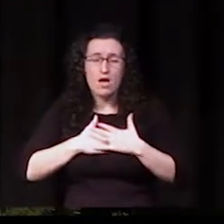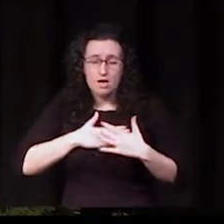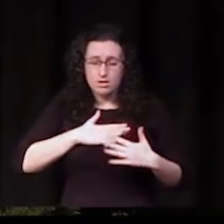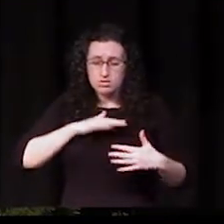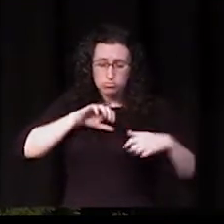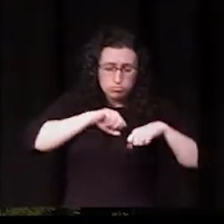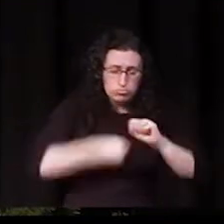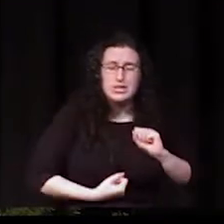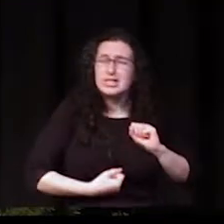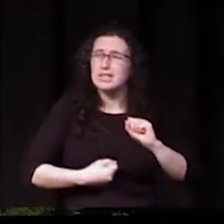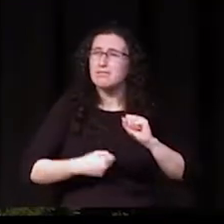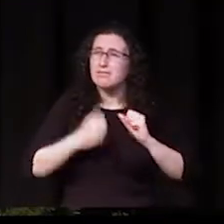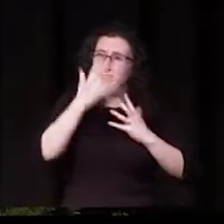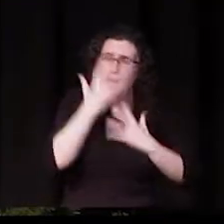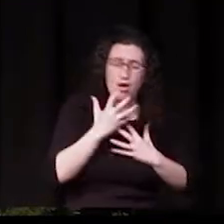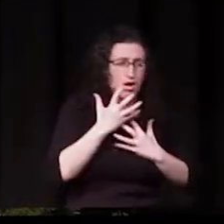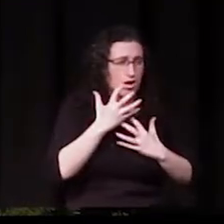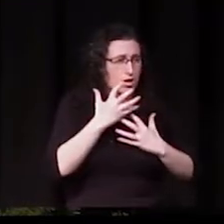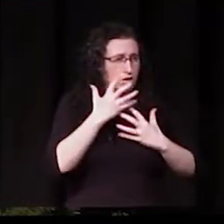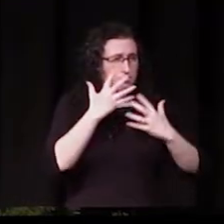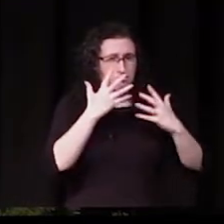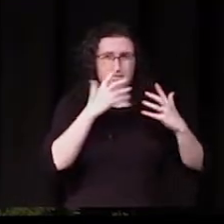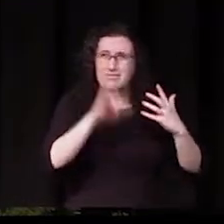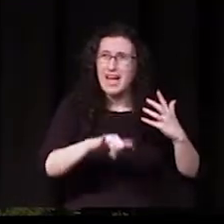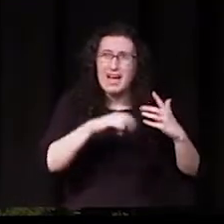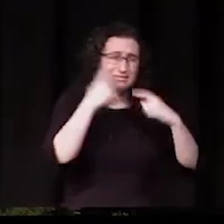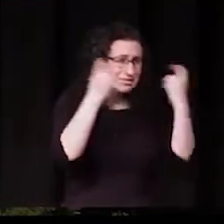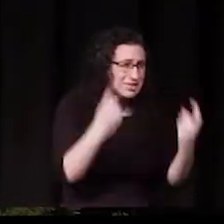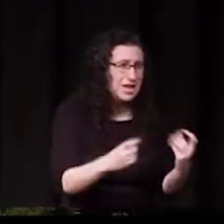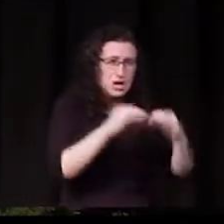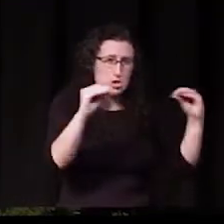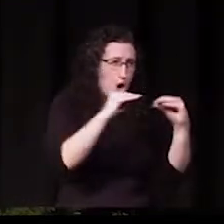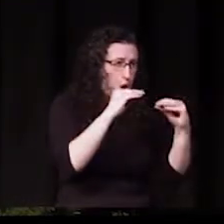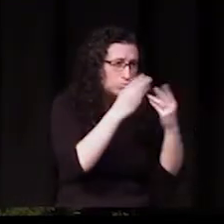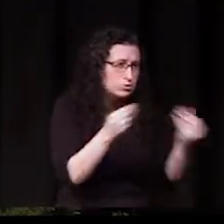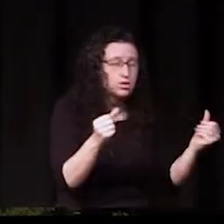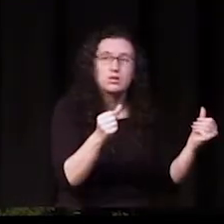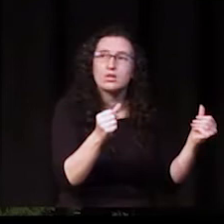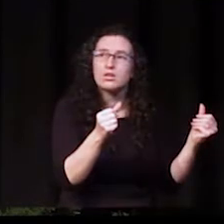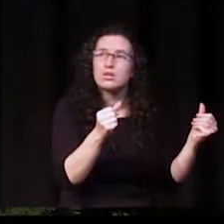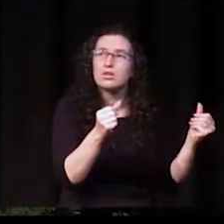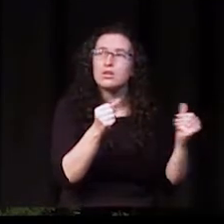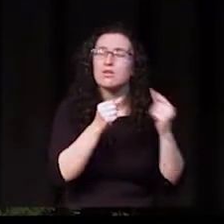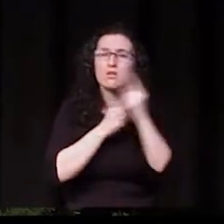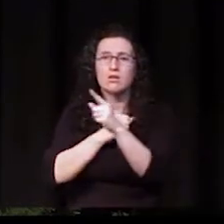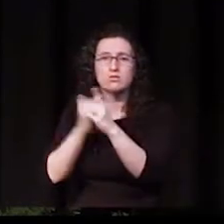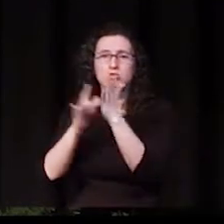of this darkness that had no remedy, turned to joy as I realized that this is what it means when the Bible says